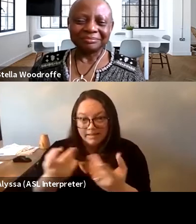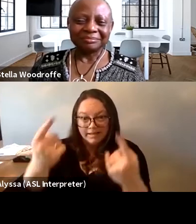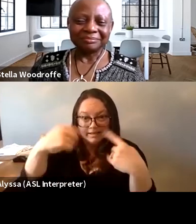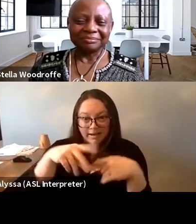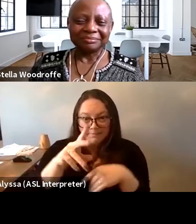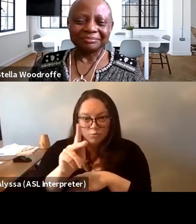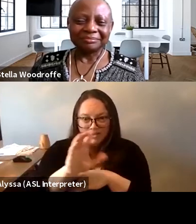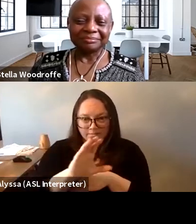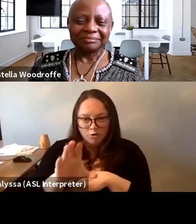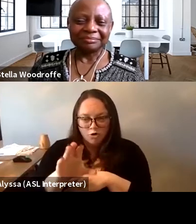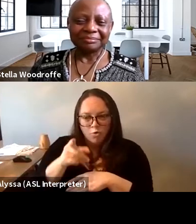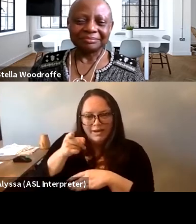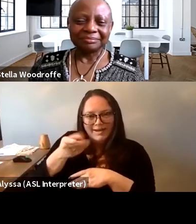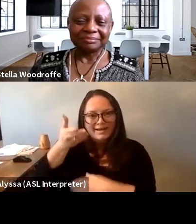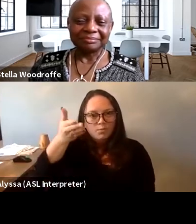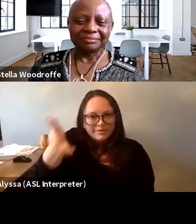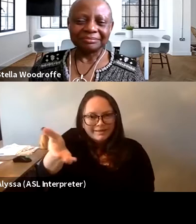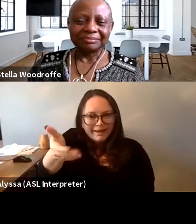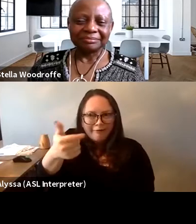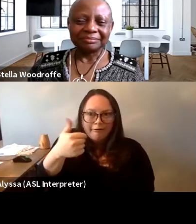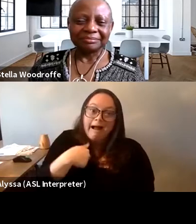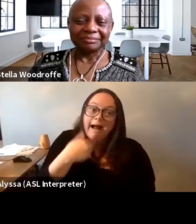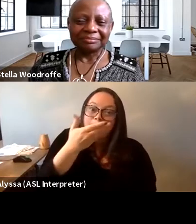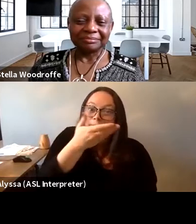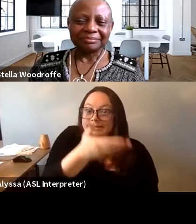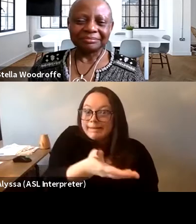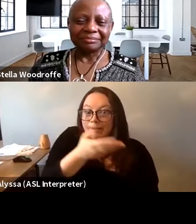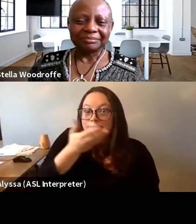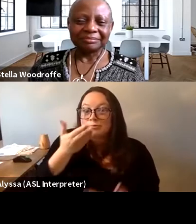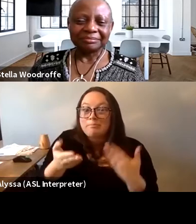might have been my office or whatever. And so we you know, he didn't have that